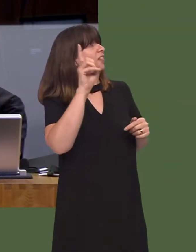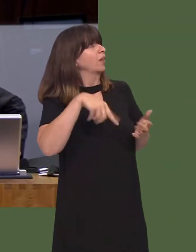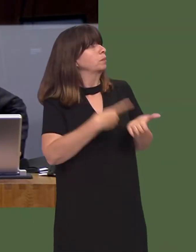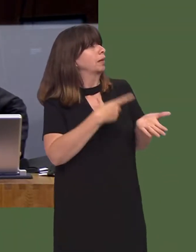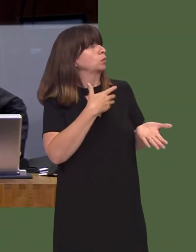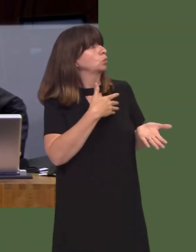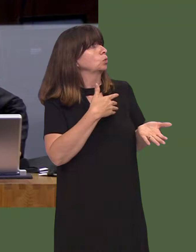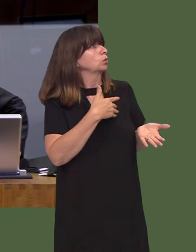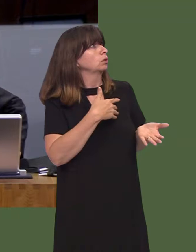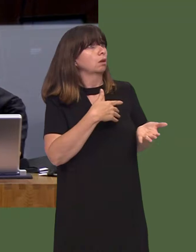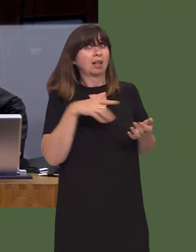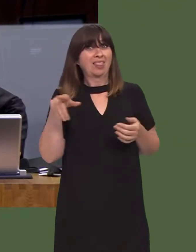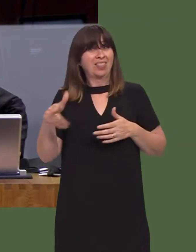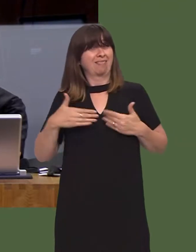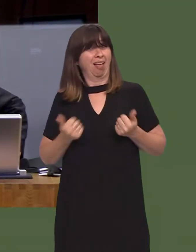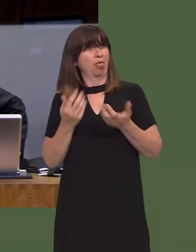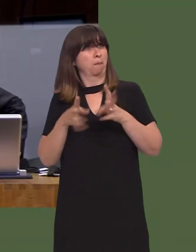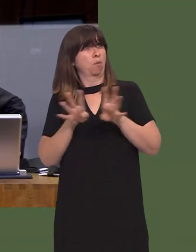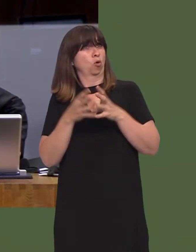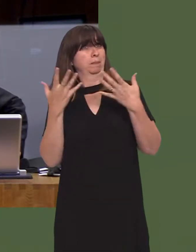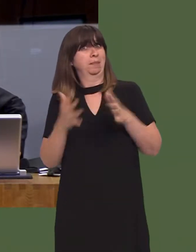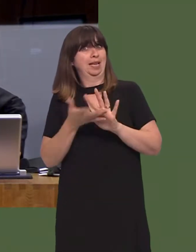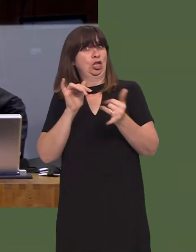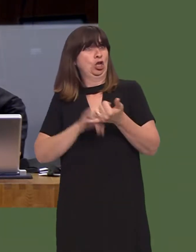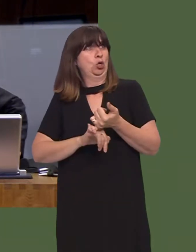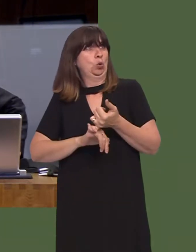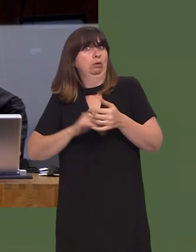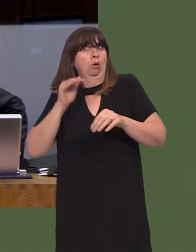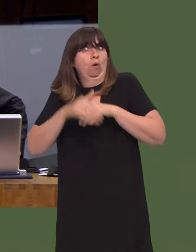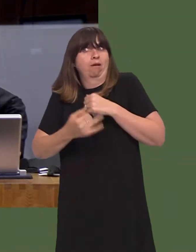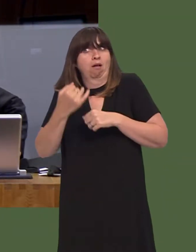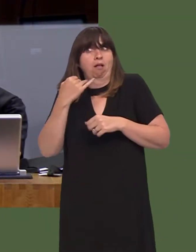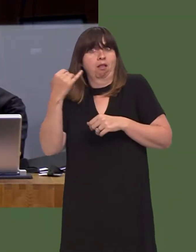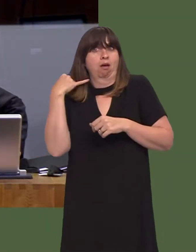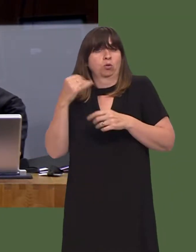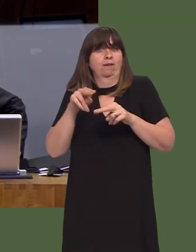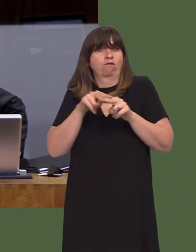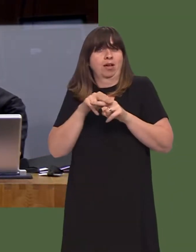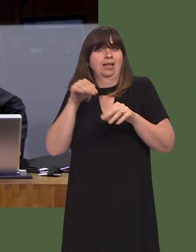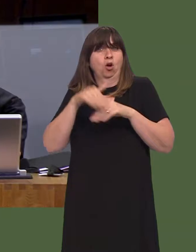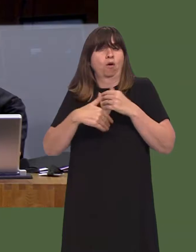this is a health board that has been in the news because of the court case last Fridayóthat